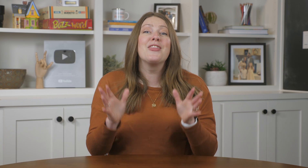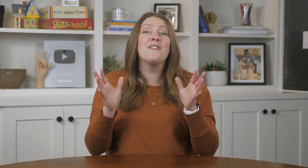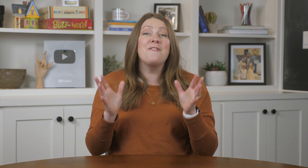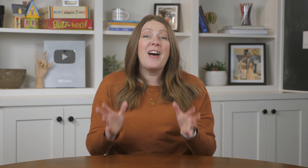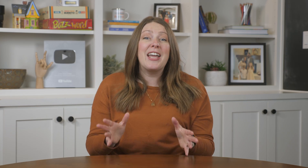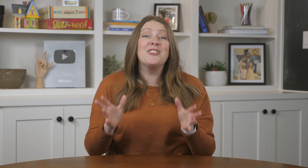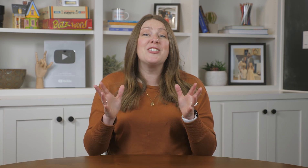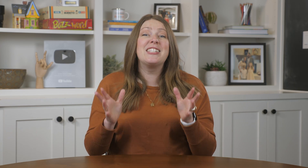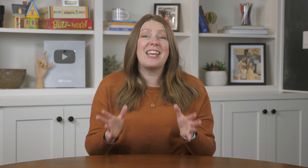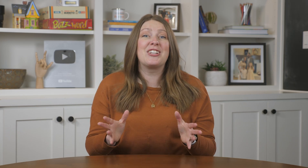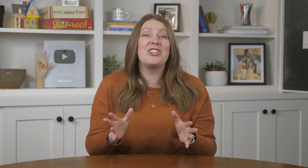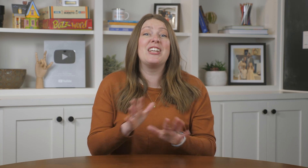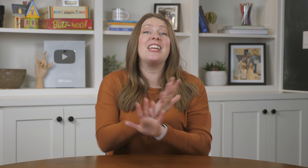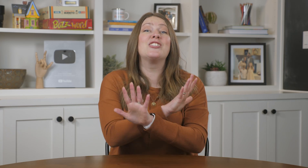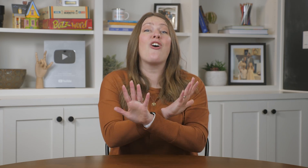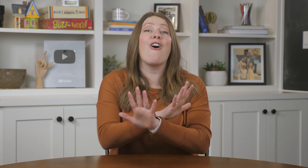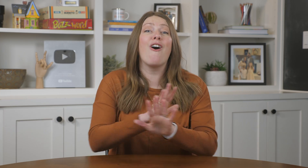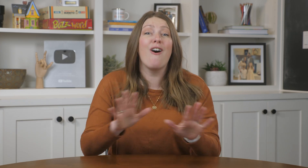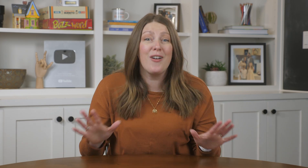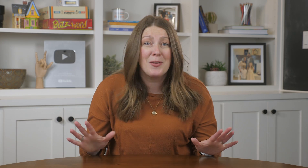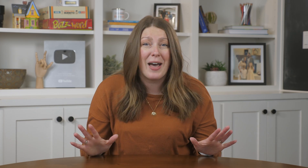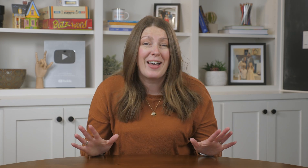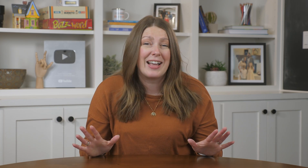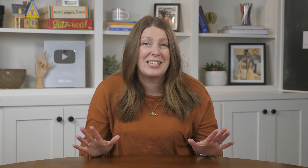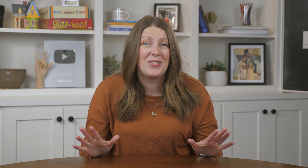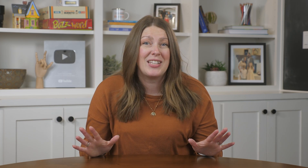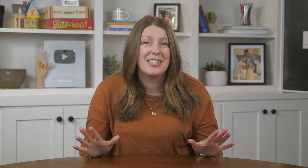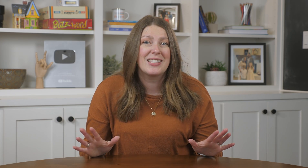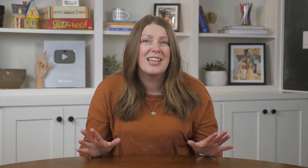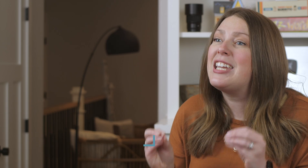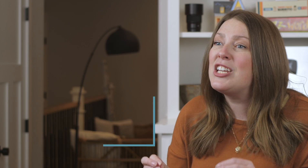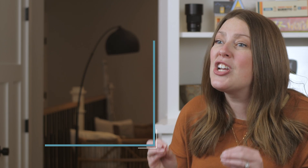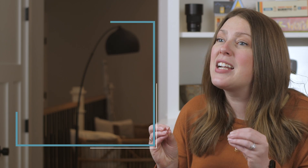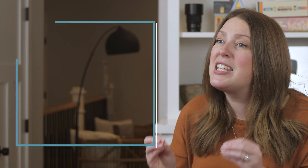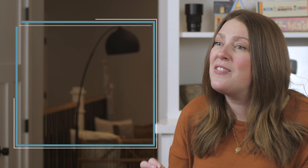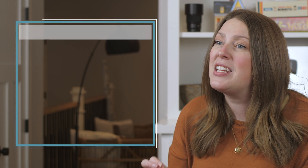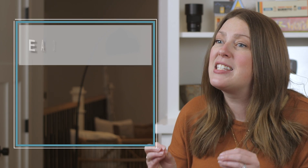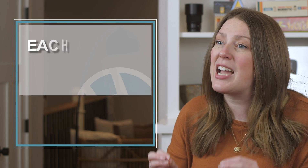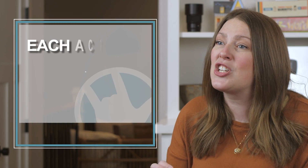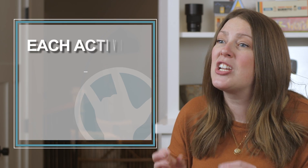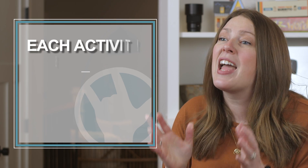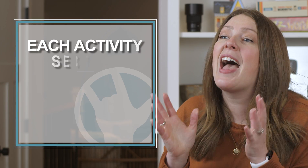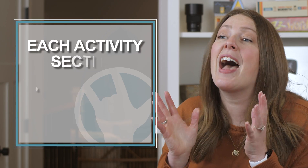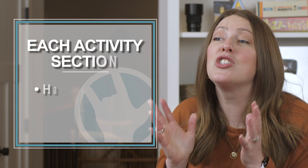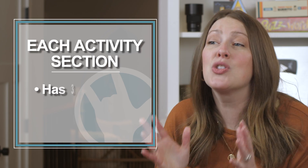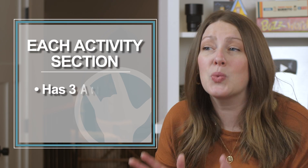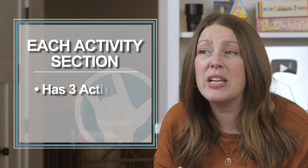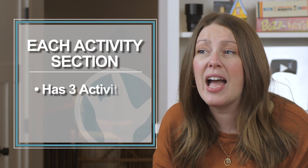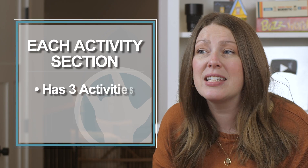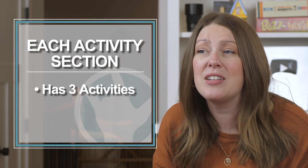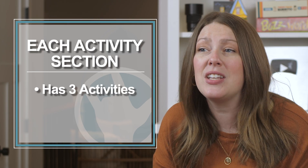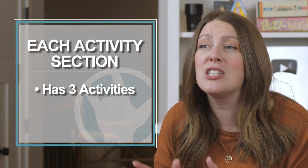The final section is all about activities. Each activity section has three activities